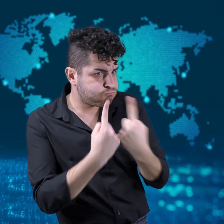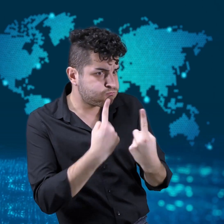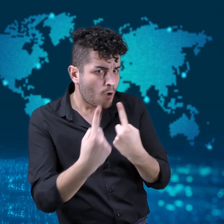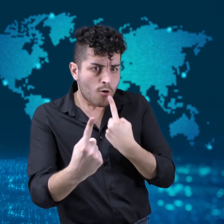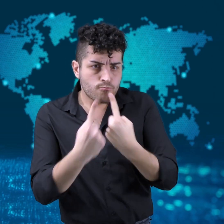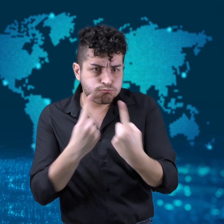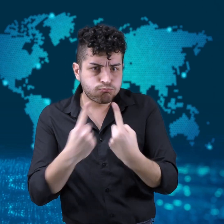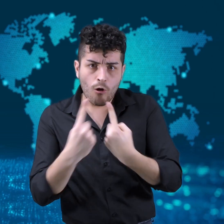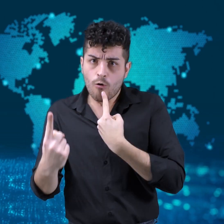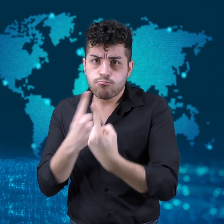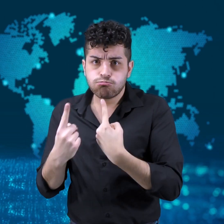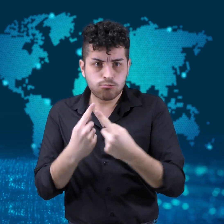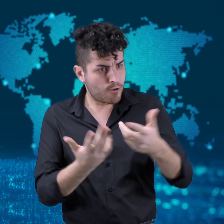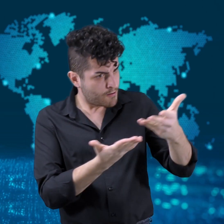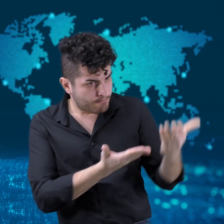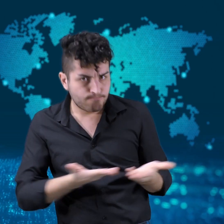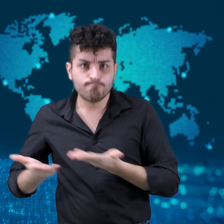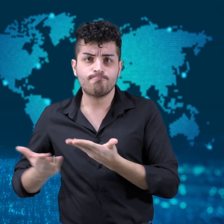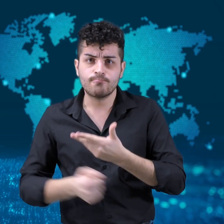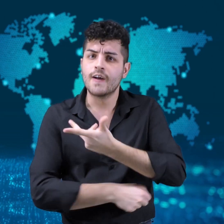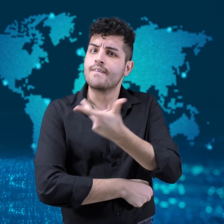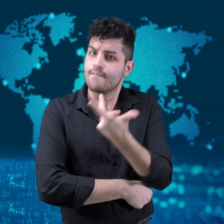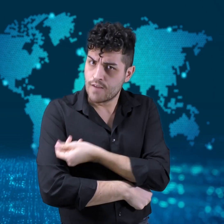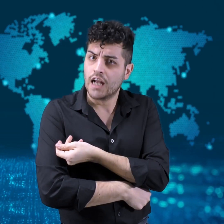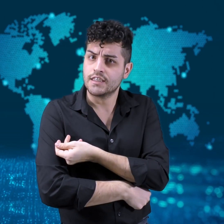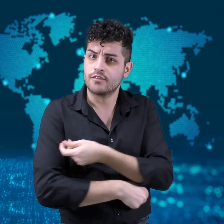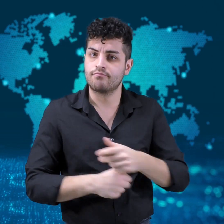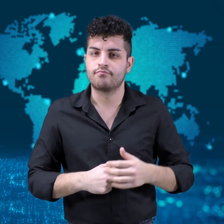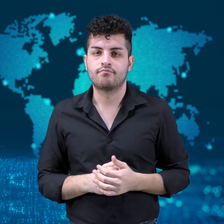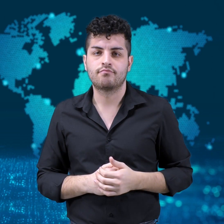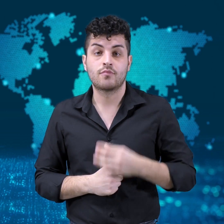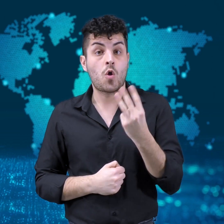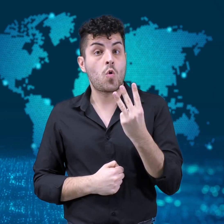The UN says that to beat COVID-19,